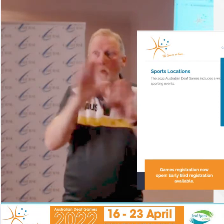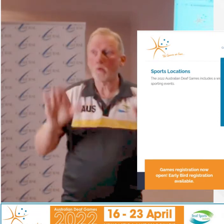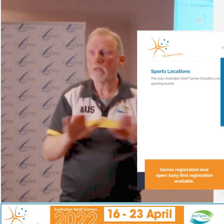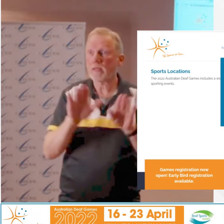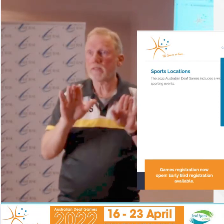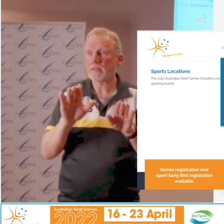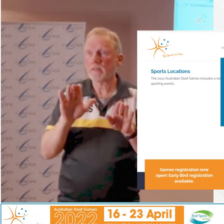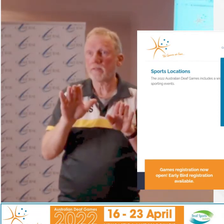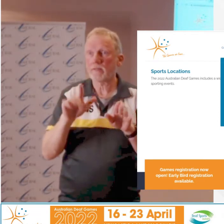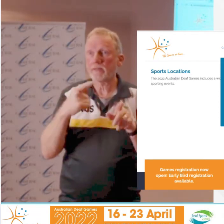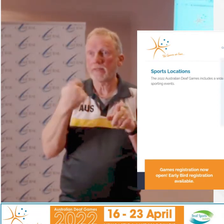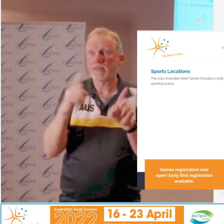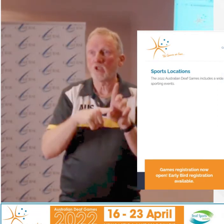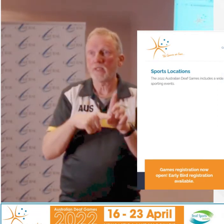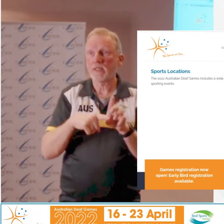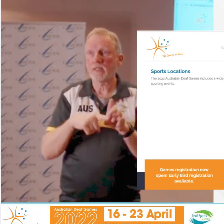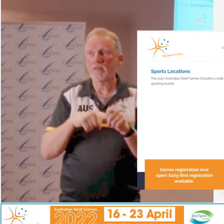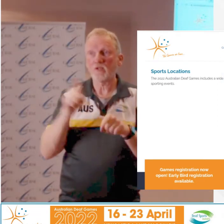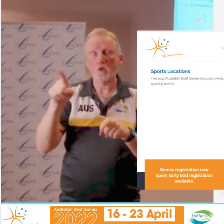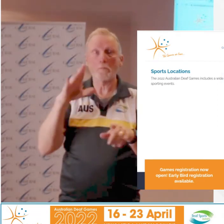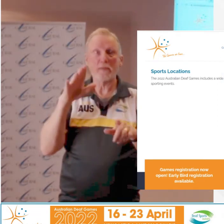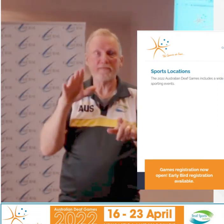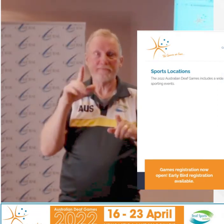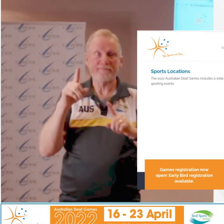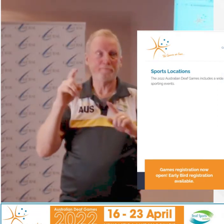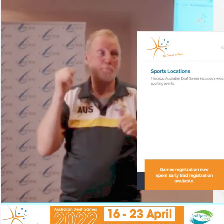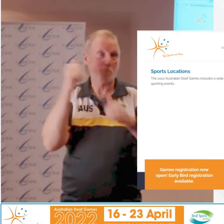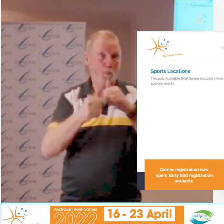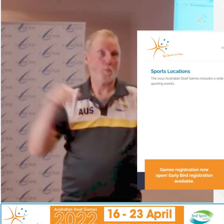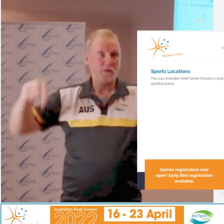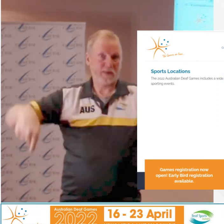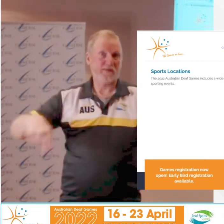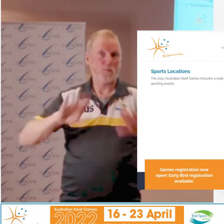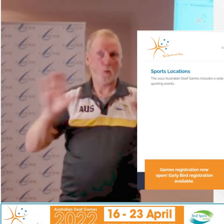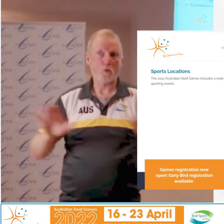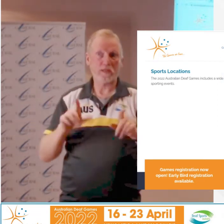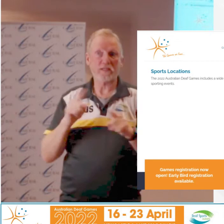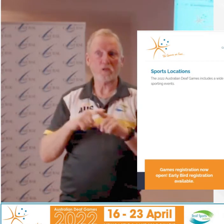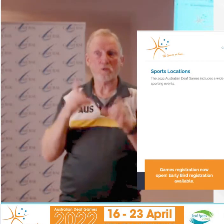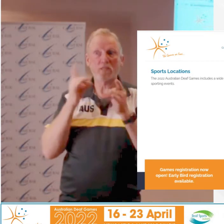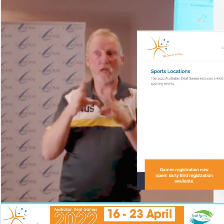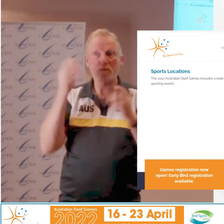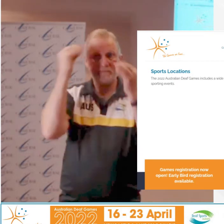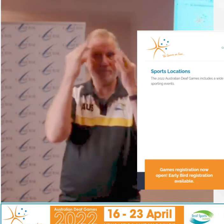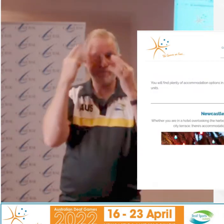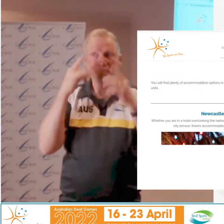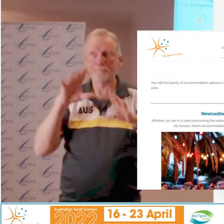the games are held over the eastern school holidays next year so we expect that newcastle